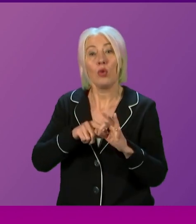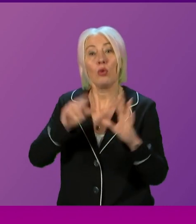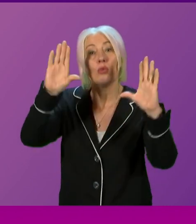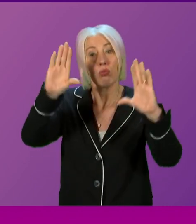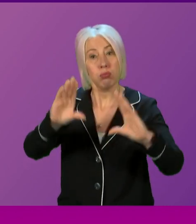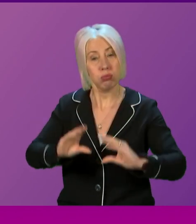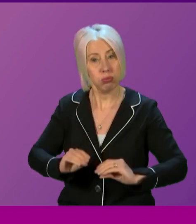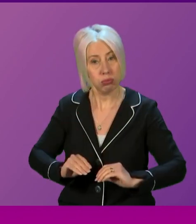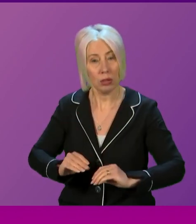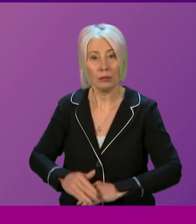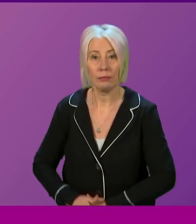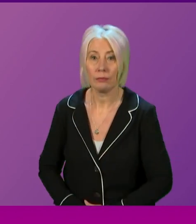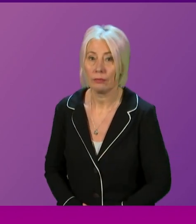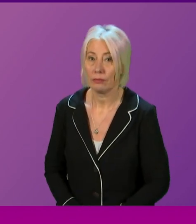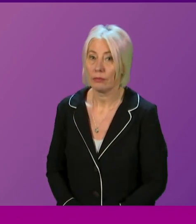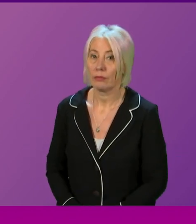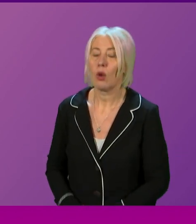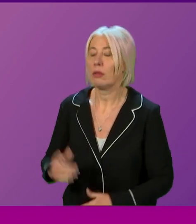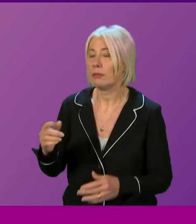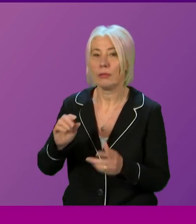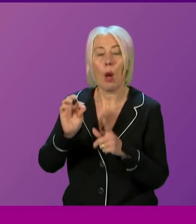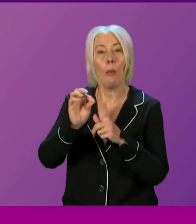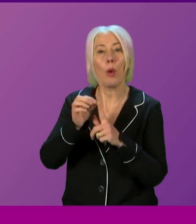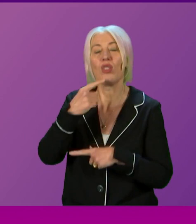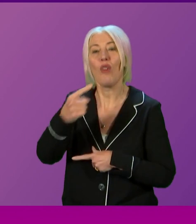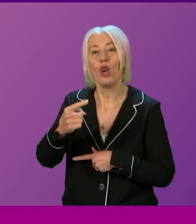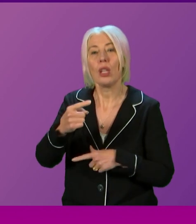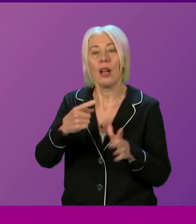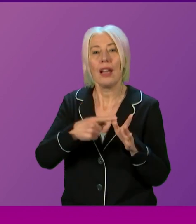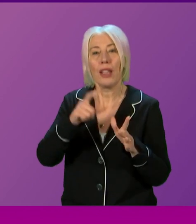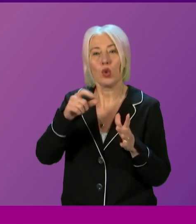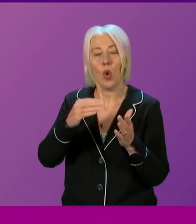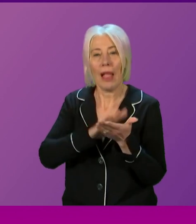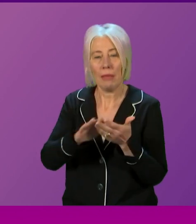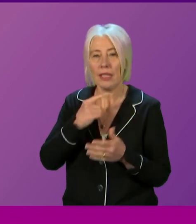On a point of order, Presiding Officer.